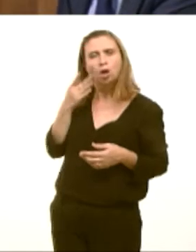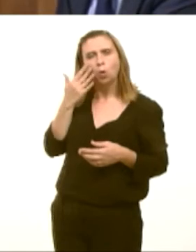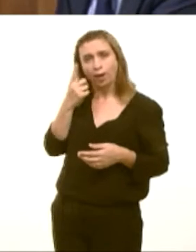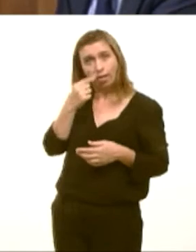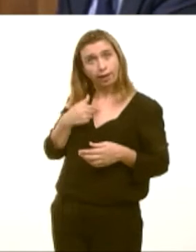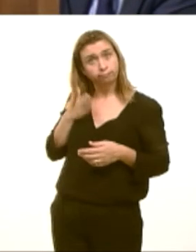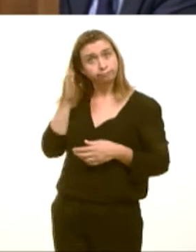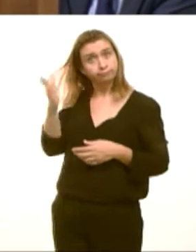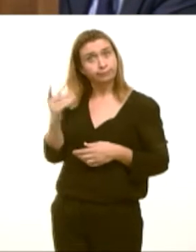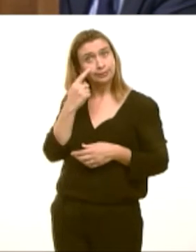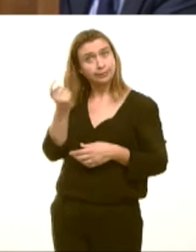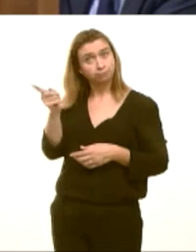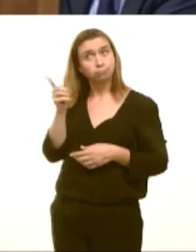visit in the near future.